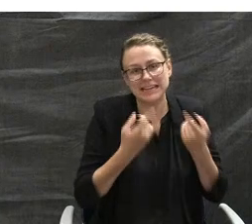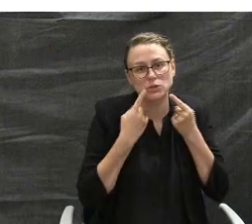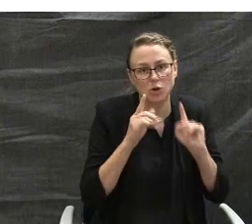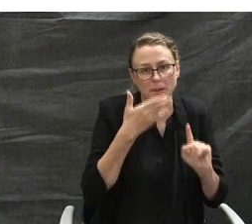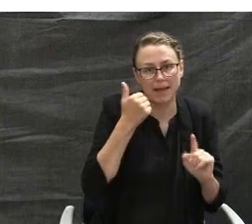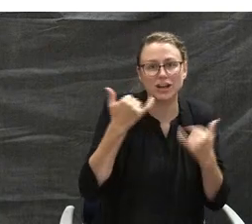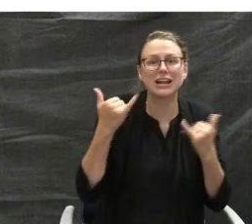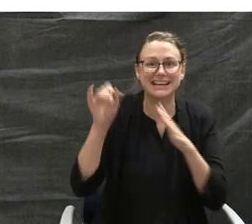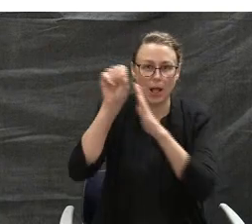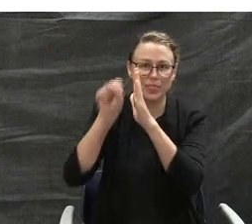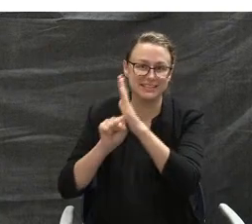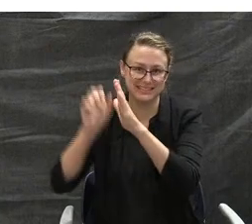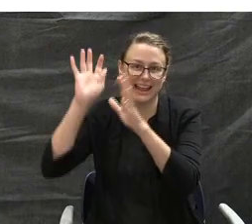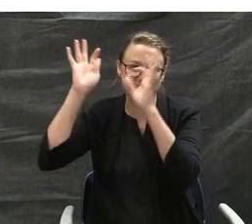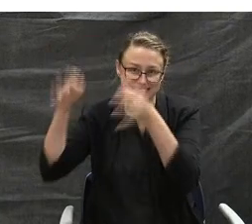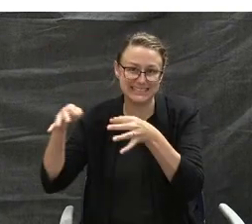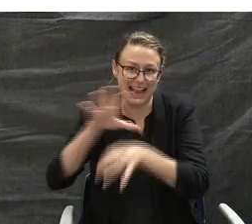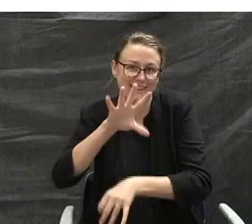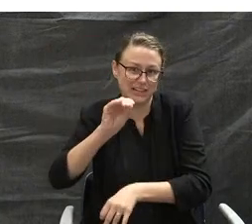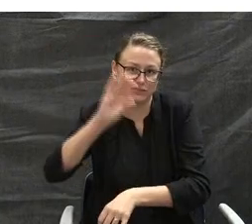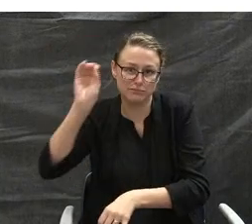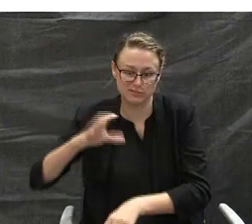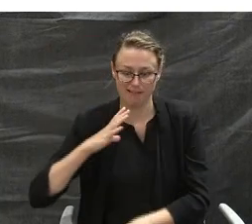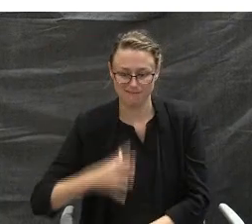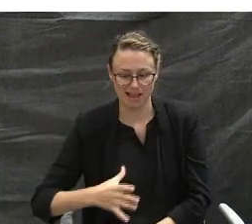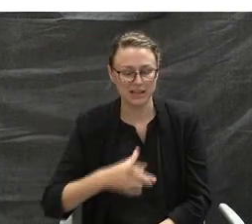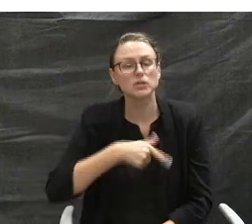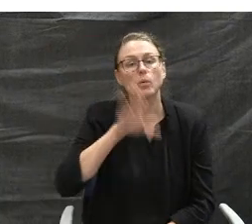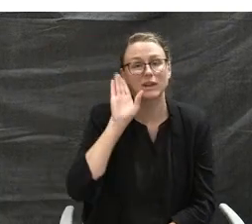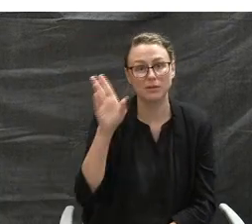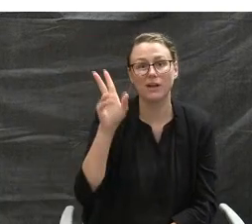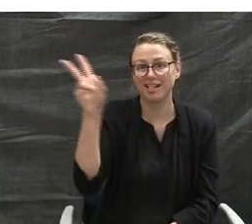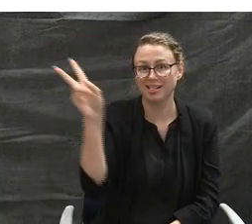state is allowing that. So we're we're going to use that part of